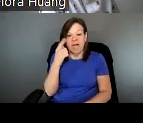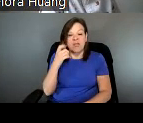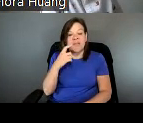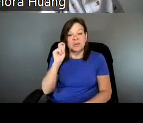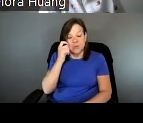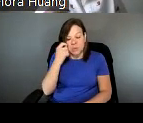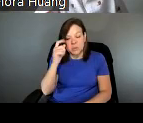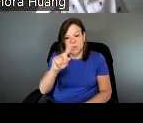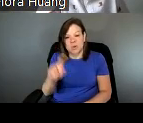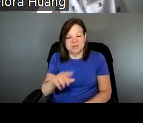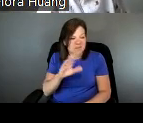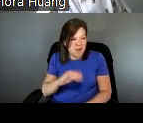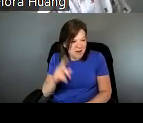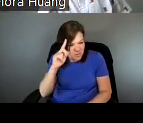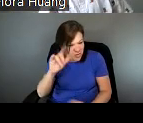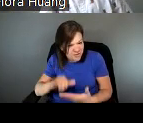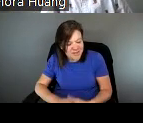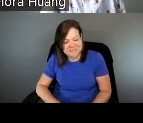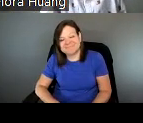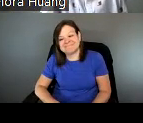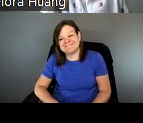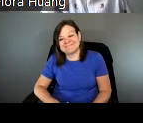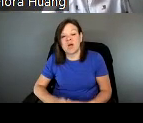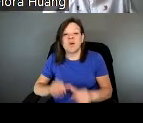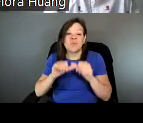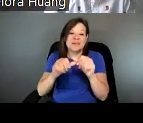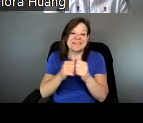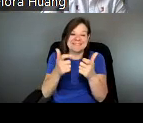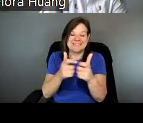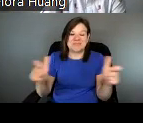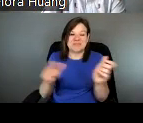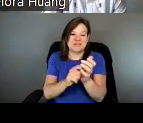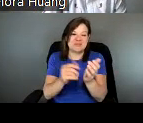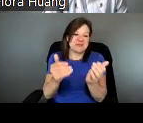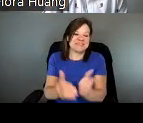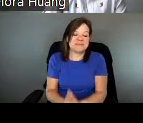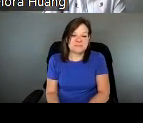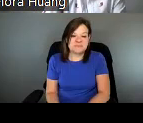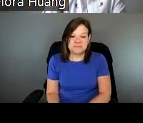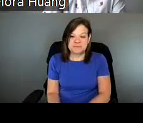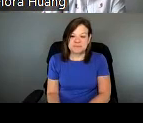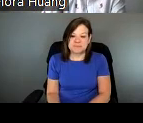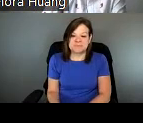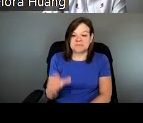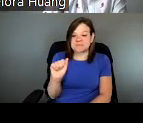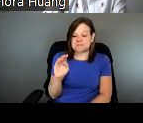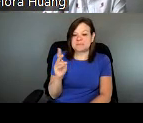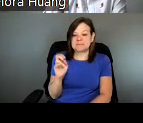that I had not thought of before. We can continue with large print whenever you're ready. Okay, yeah, and I think your ideas